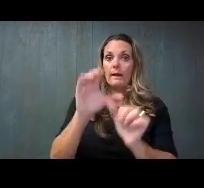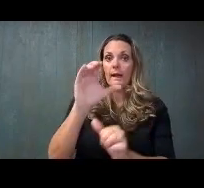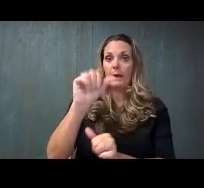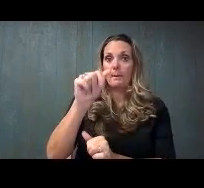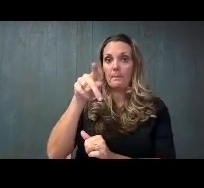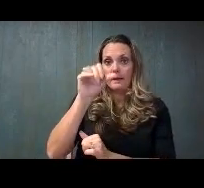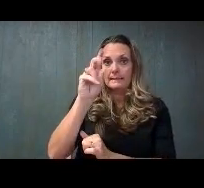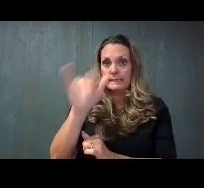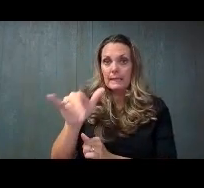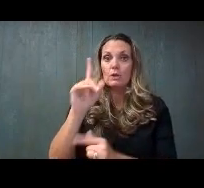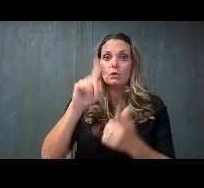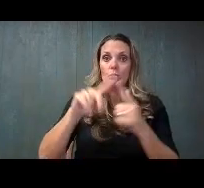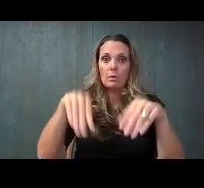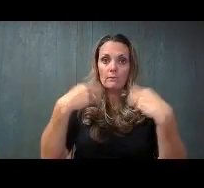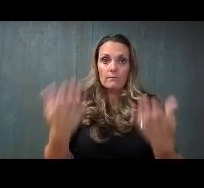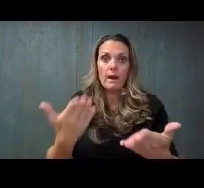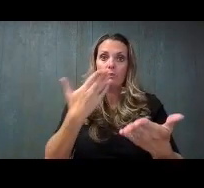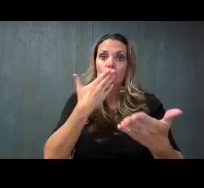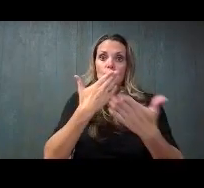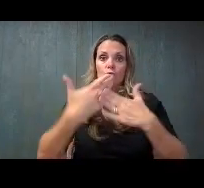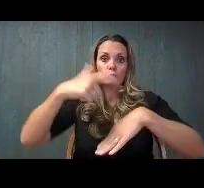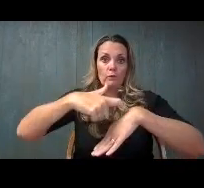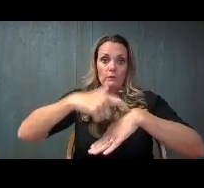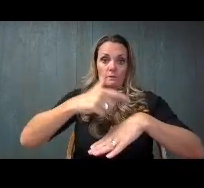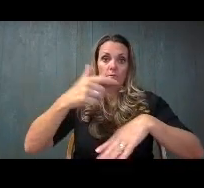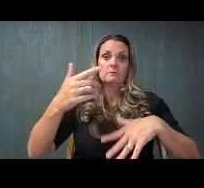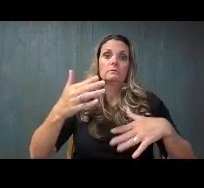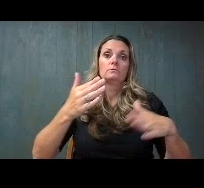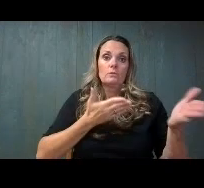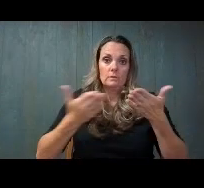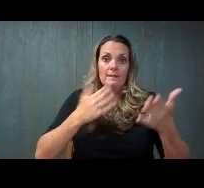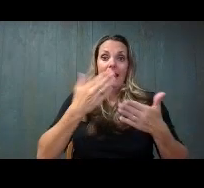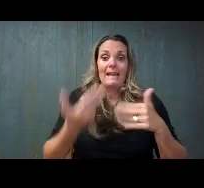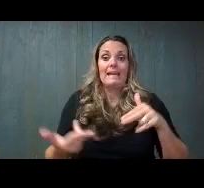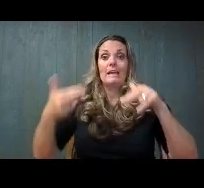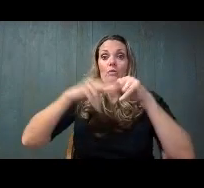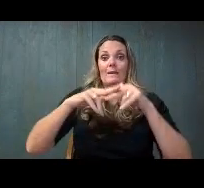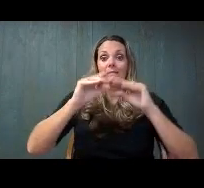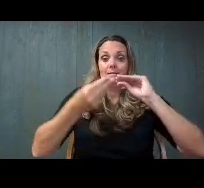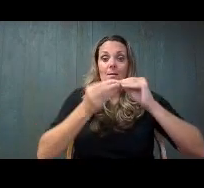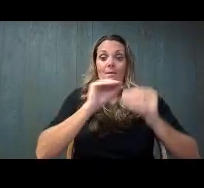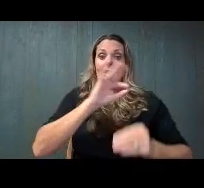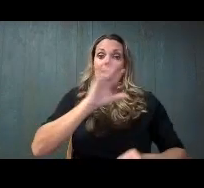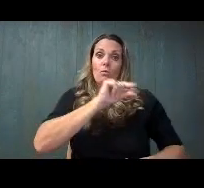to provide timely services, an increase in the quantity and quality of employment